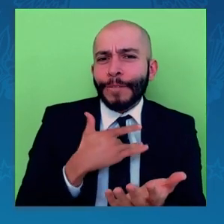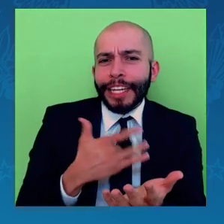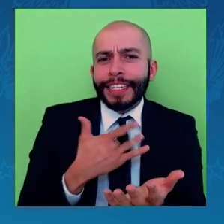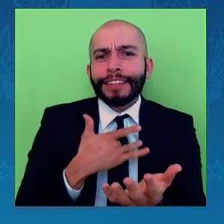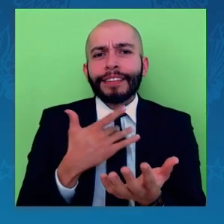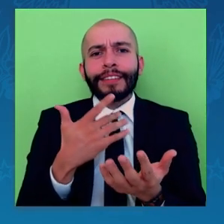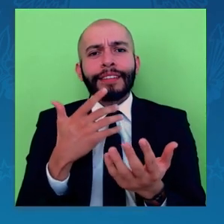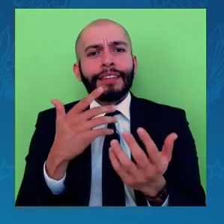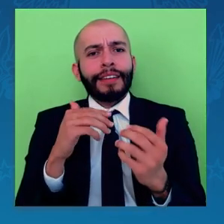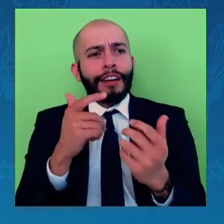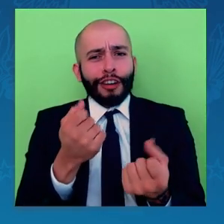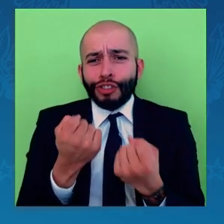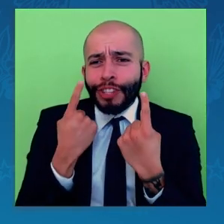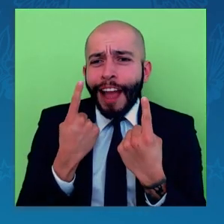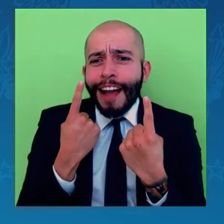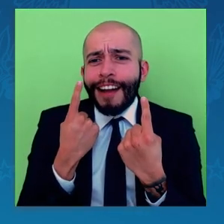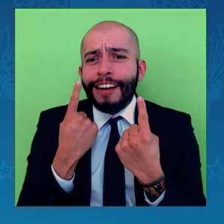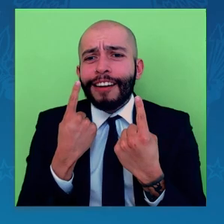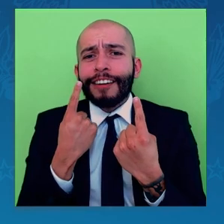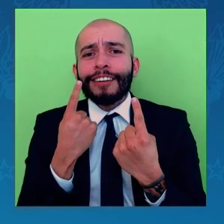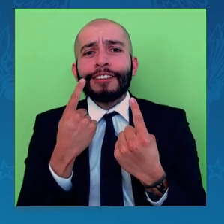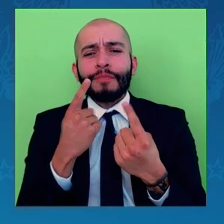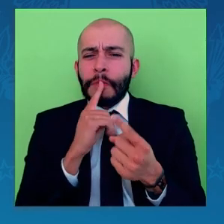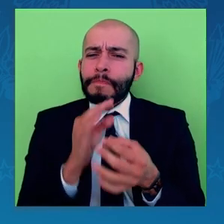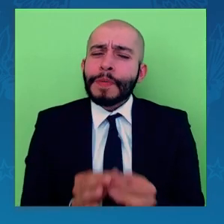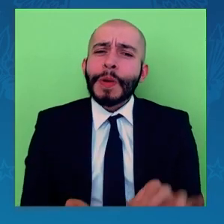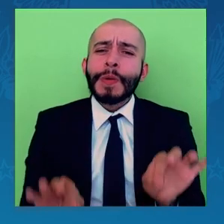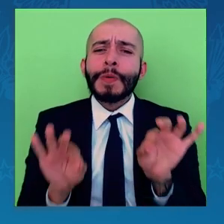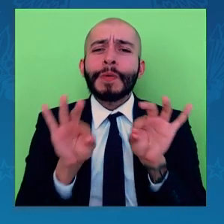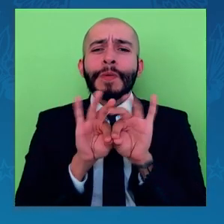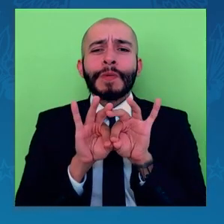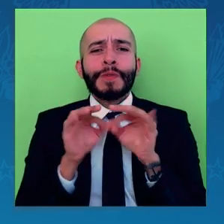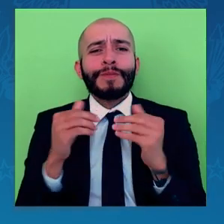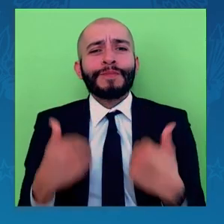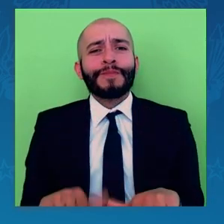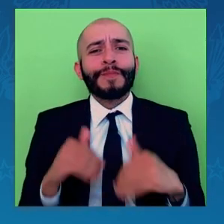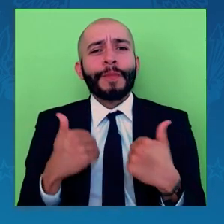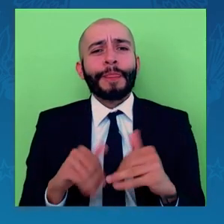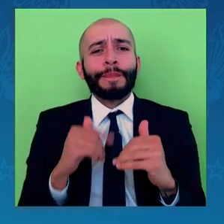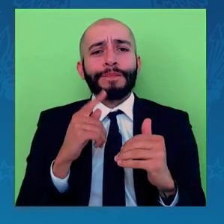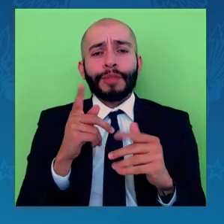And as individuals who had grown up in a society steeped in class and caste discrimination,